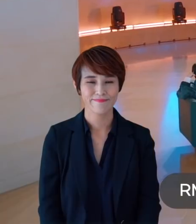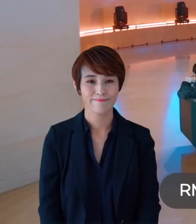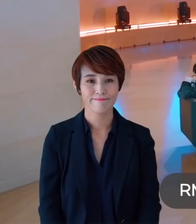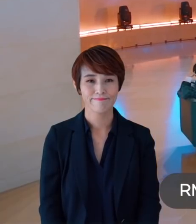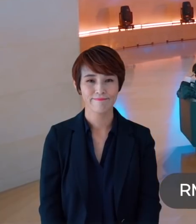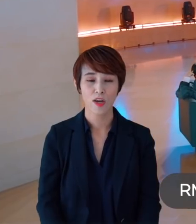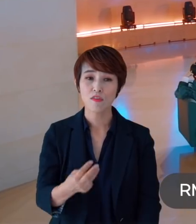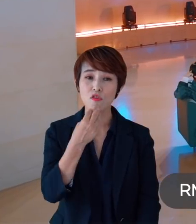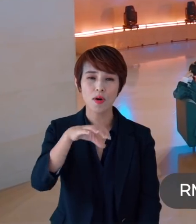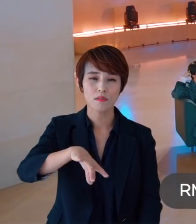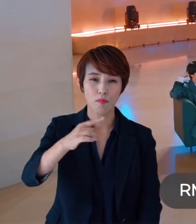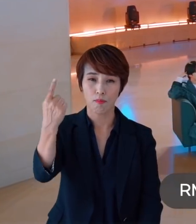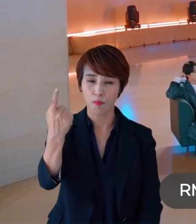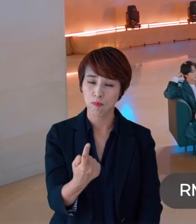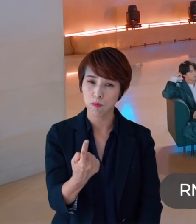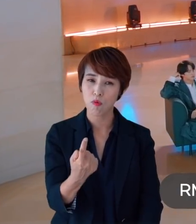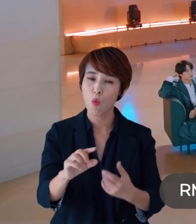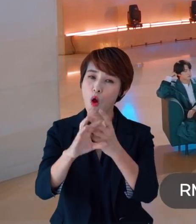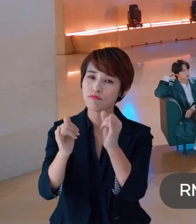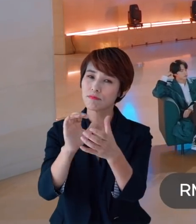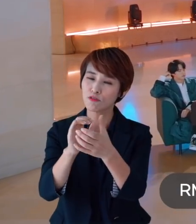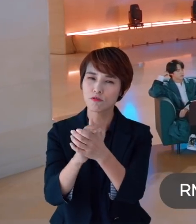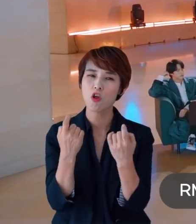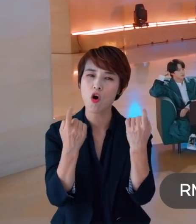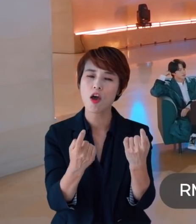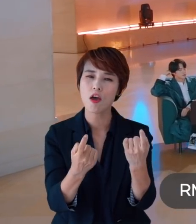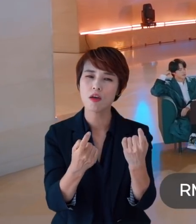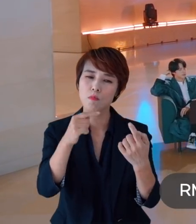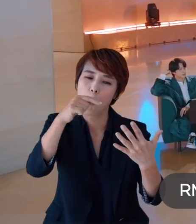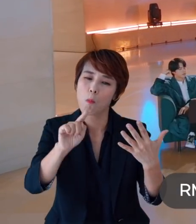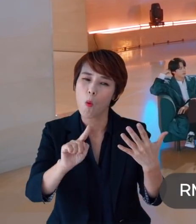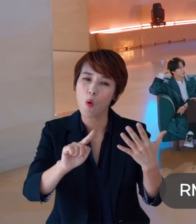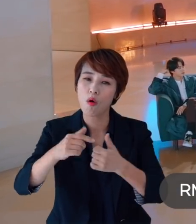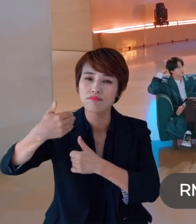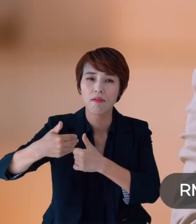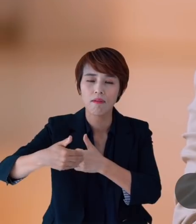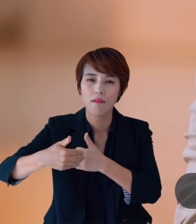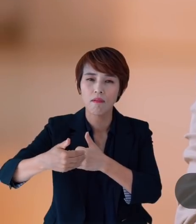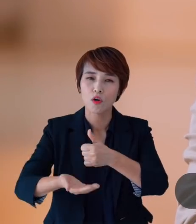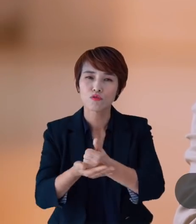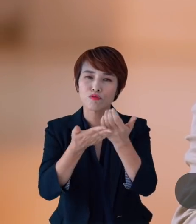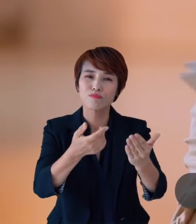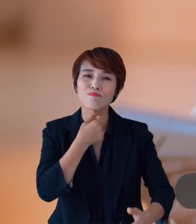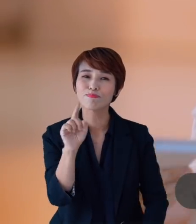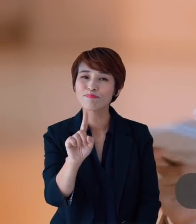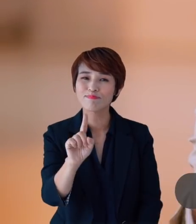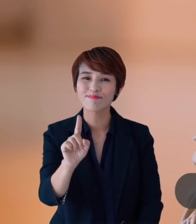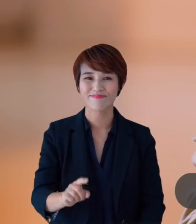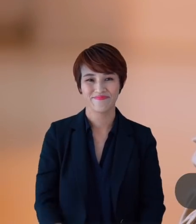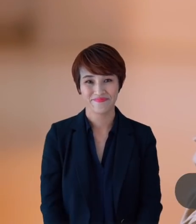Now, if someone visiting Seoul for the first time asks you to plan a trip for them, where would you recommend?